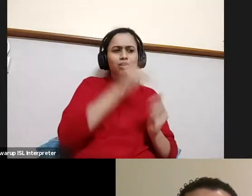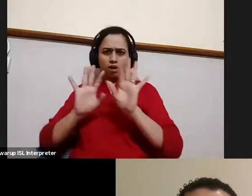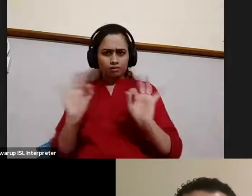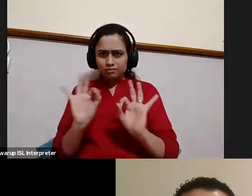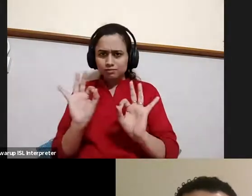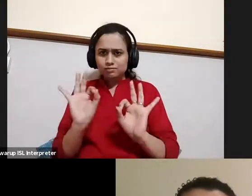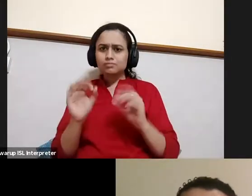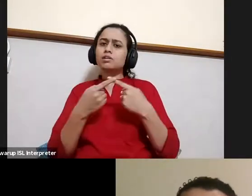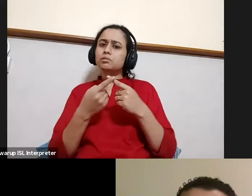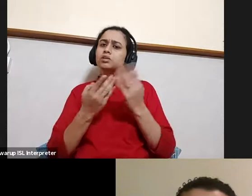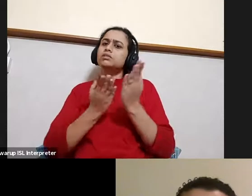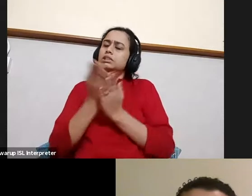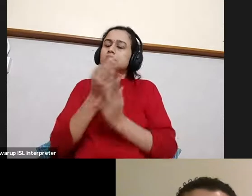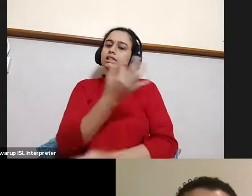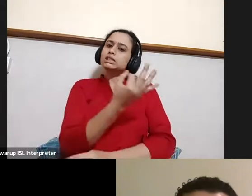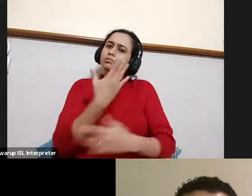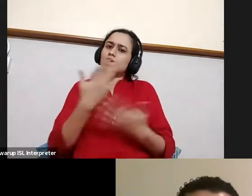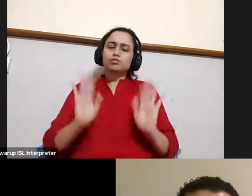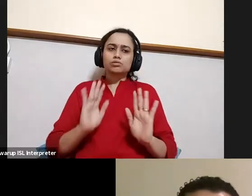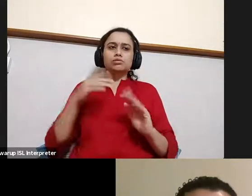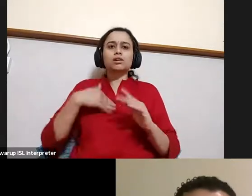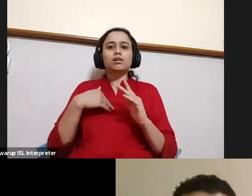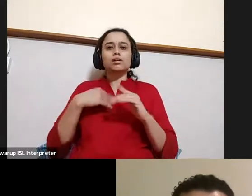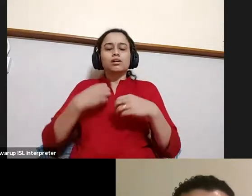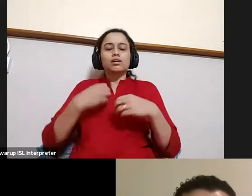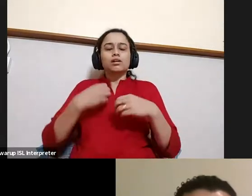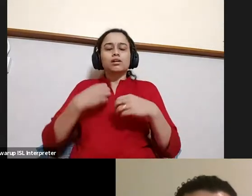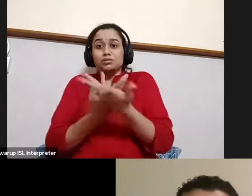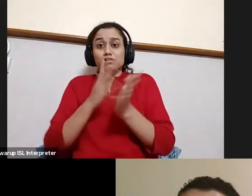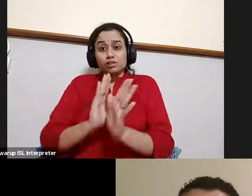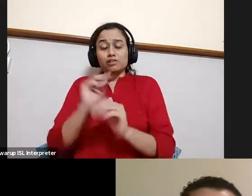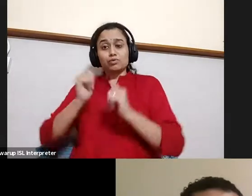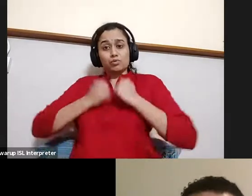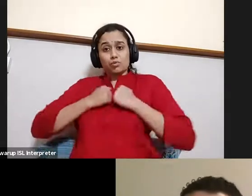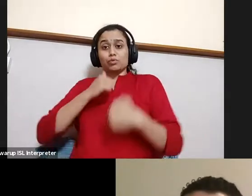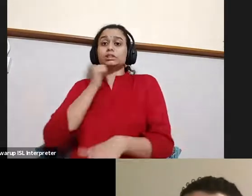always an expression of a certain style that Suresh has which is always practicing always